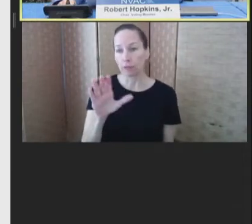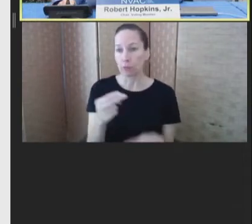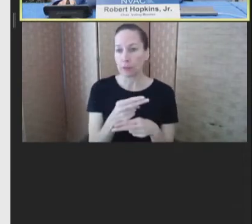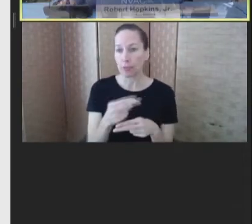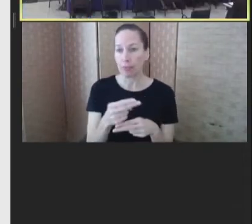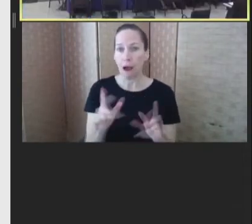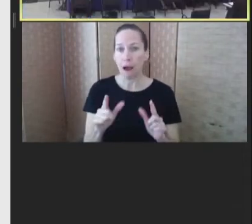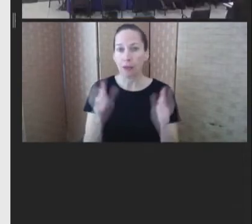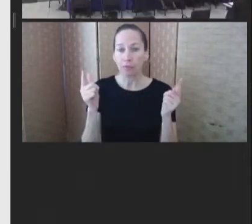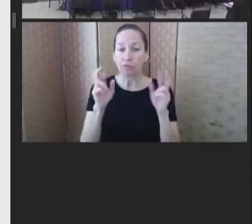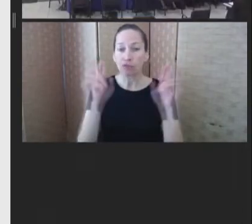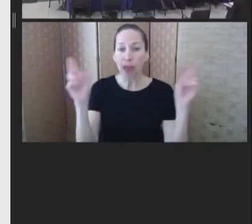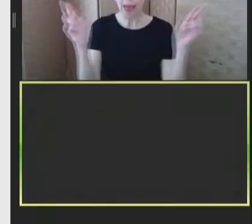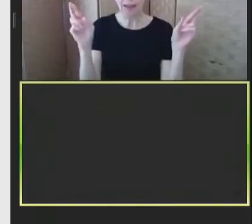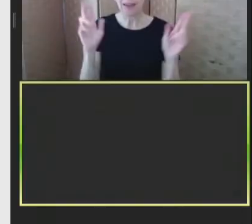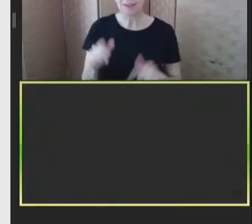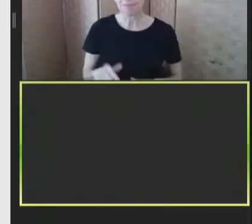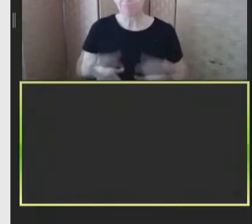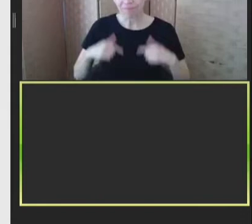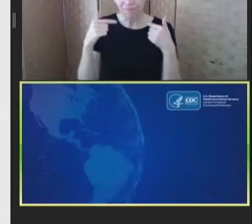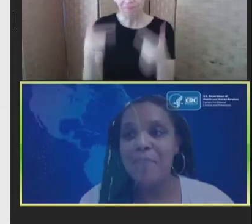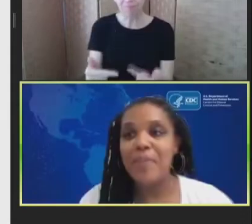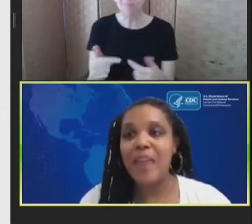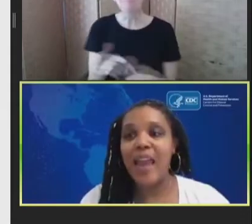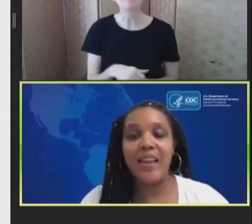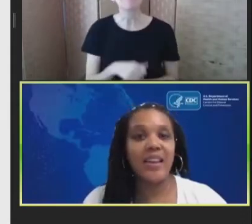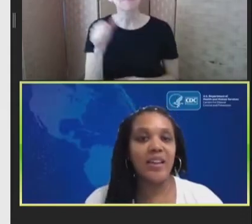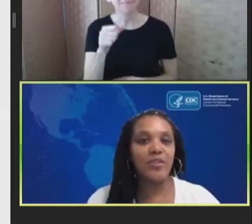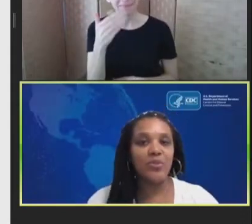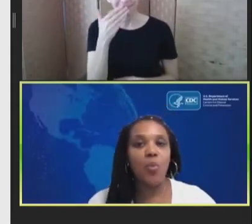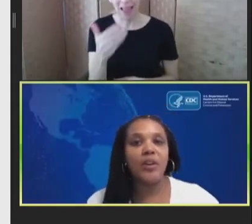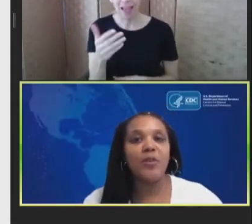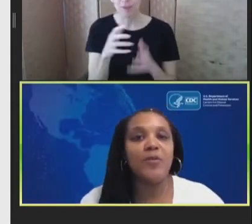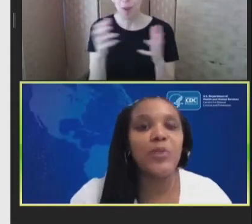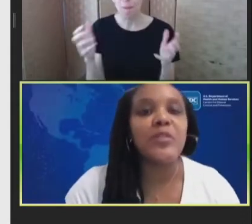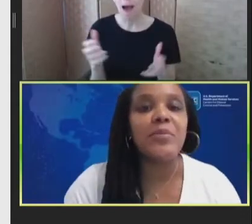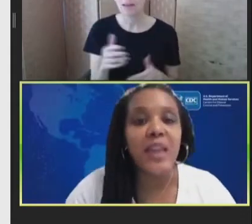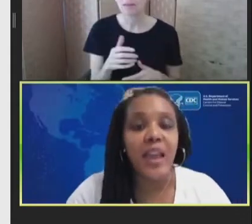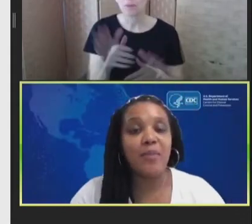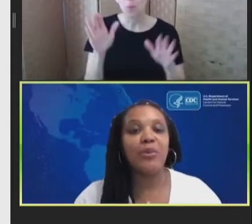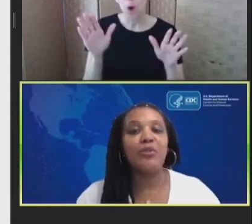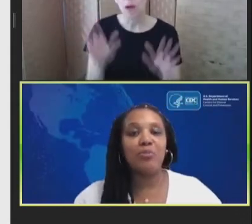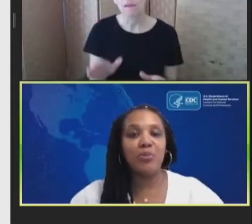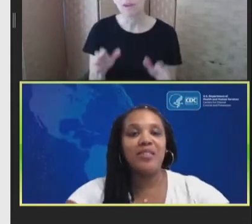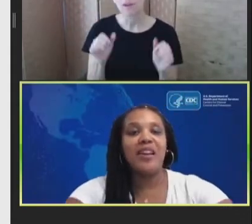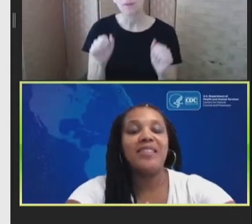Latrice Harris: Yes, they are. Thank you so much. And it is wonderful to be able to present